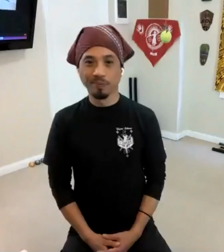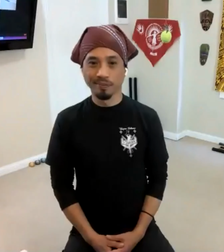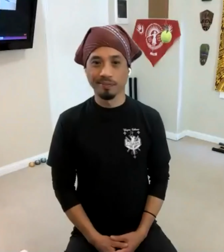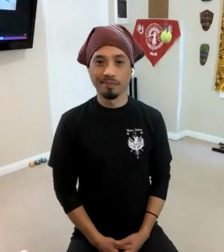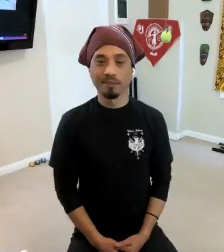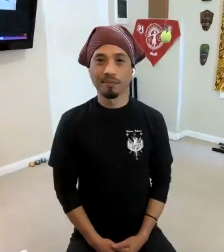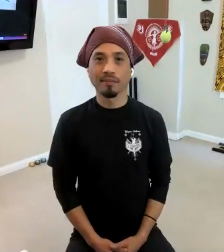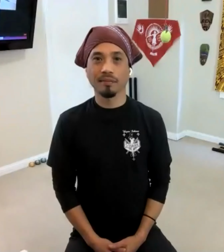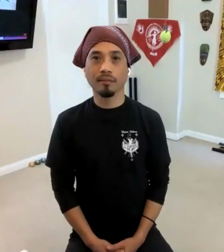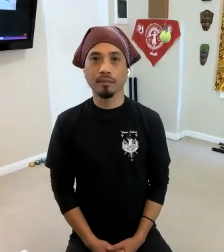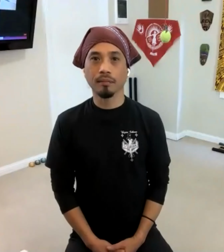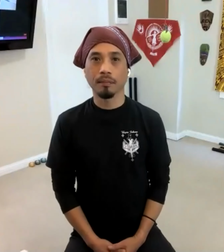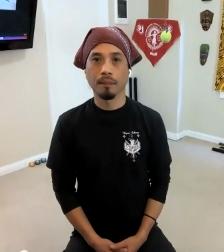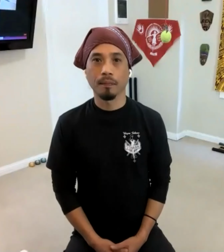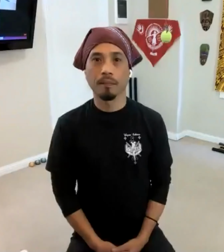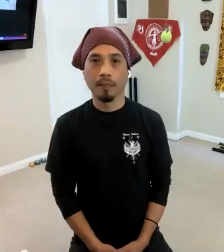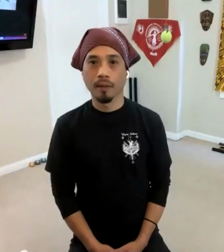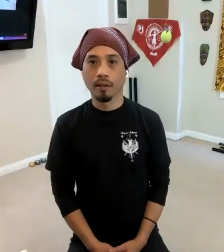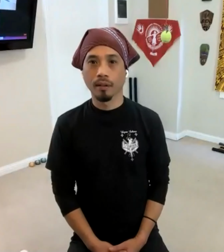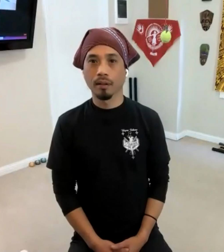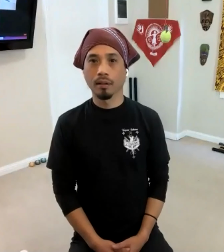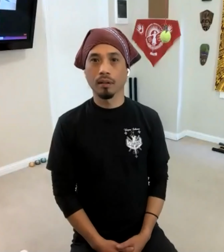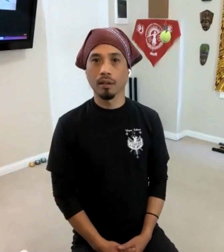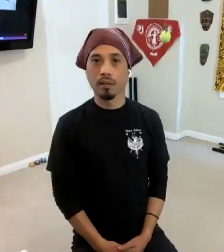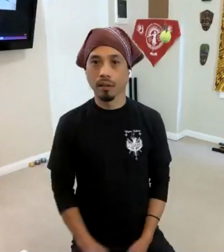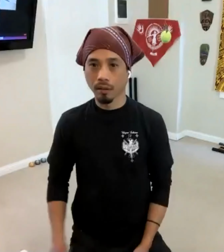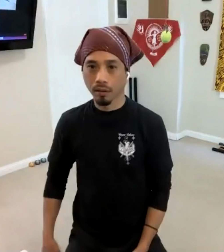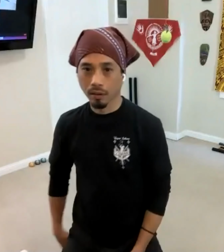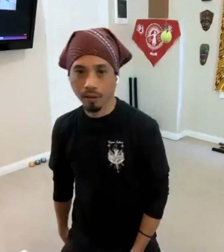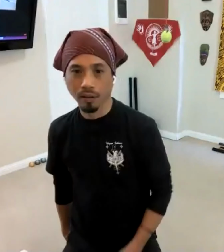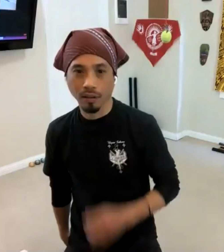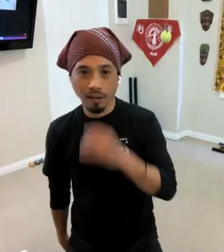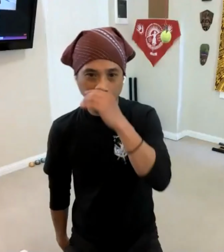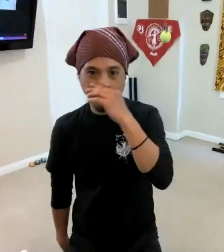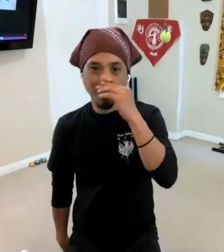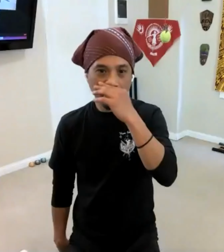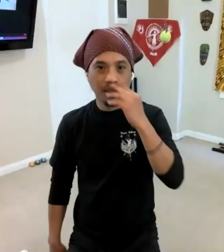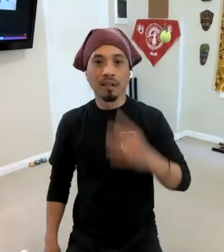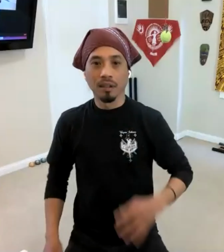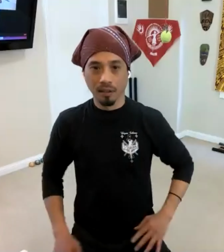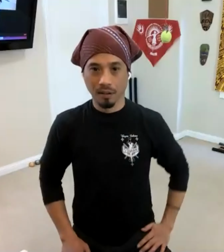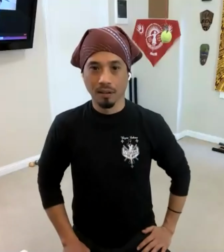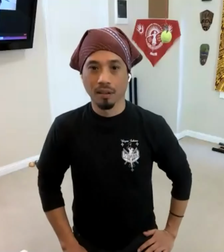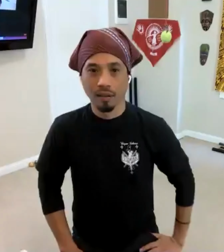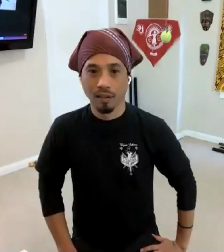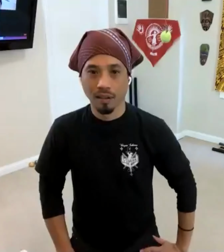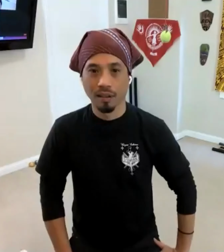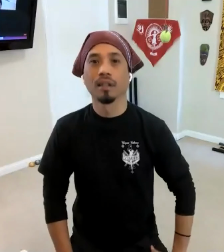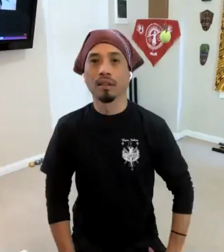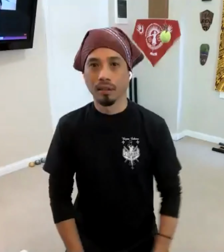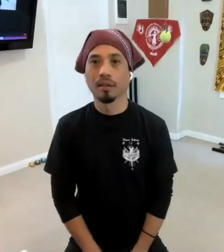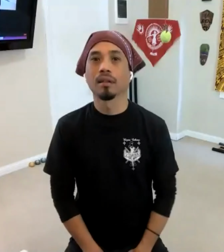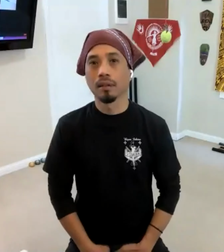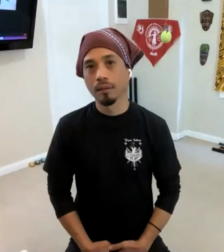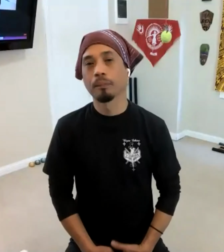A LOT OF THE TIME THEY WILL MENTION, THIS IS AN ESKRIMA TECHNIQUE. BECAUSE THE USE OF WEAPONS, A